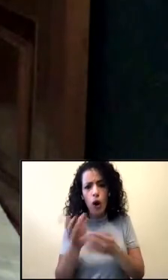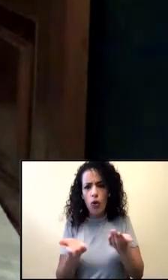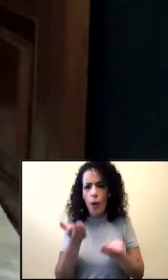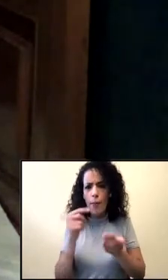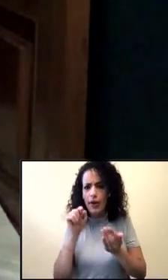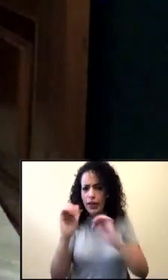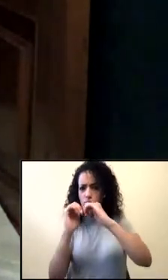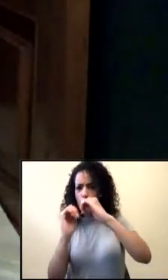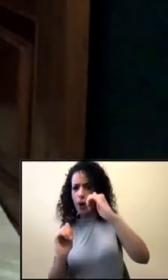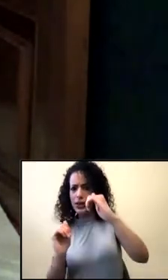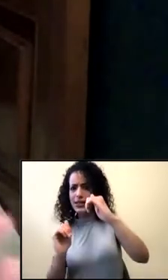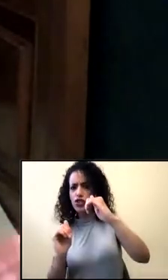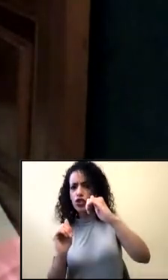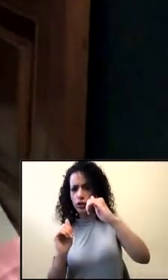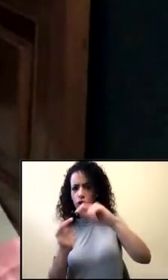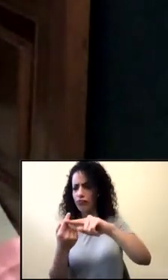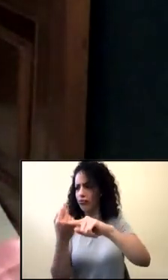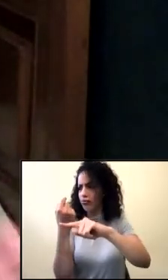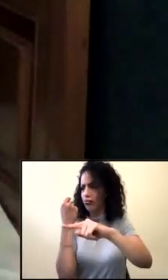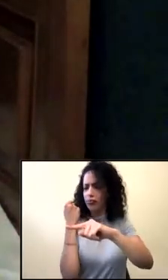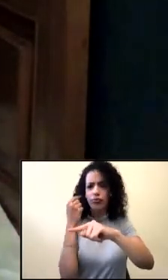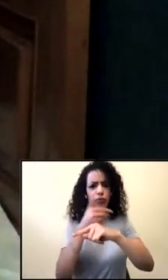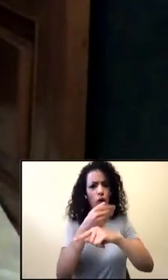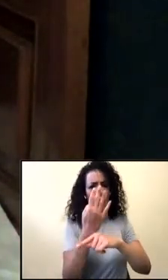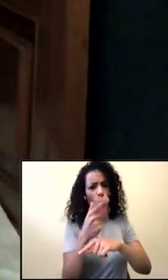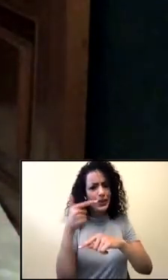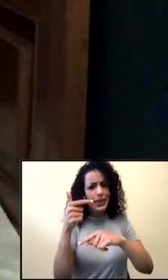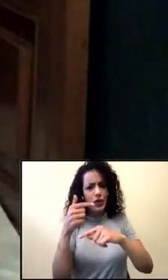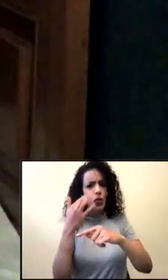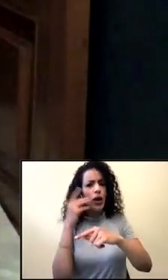of course, but it was a different kind of exodus. What was incredible is that people that would